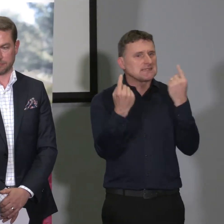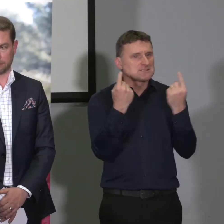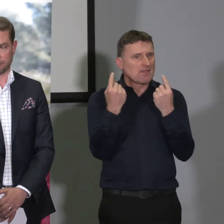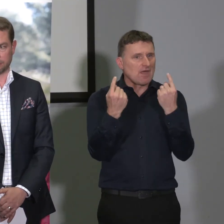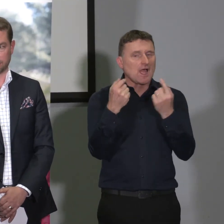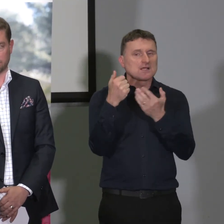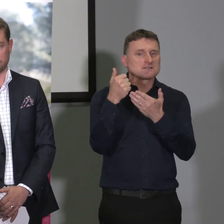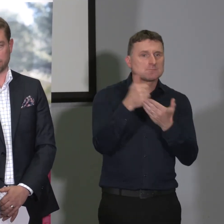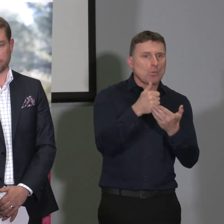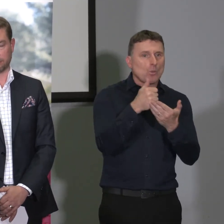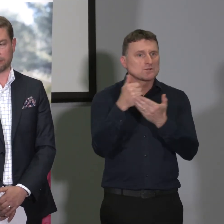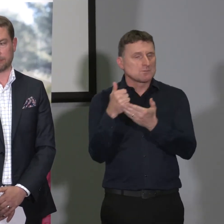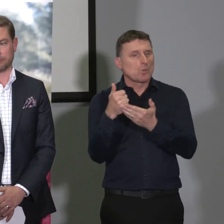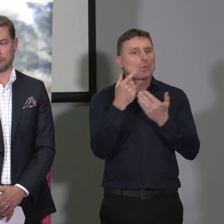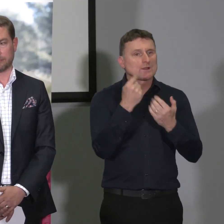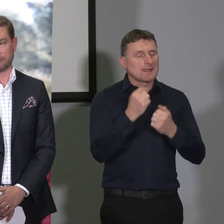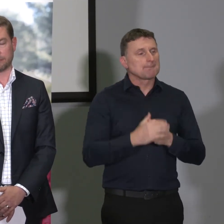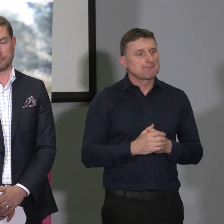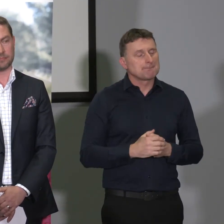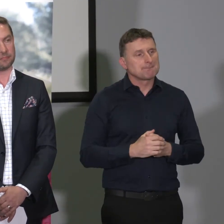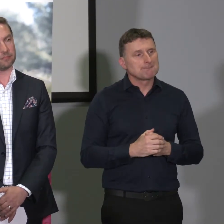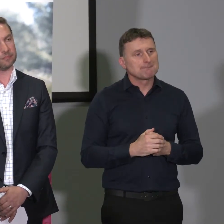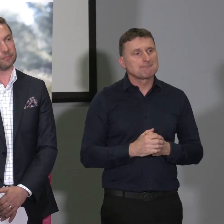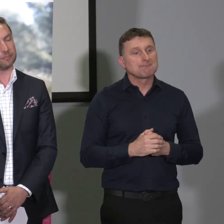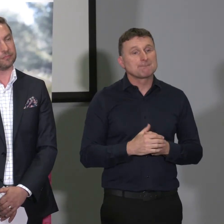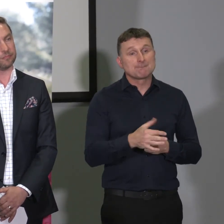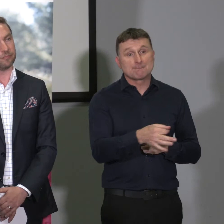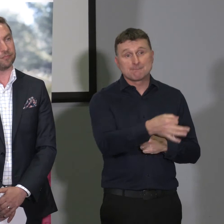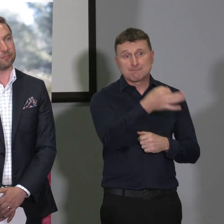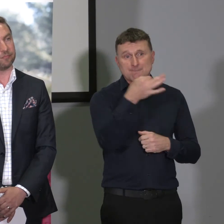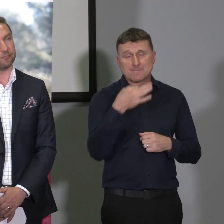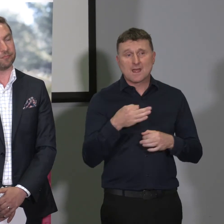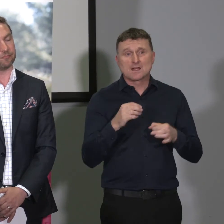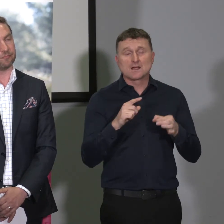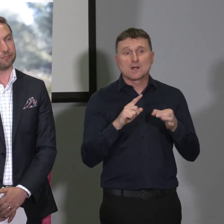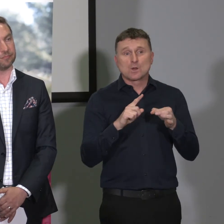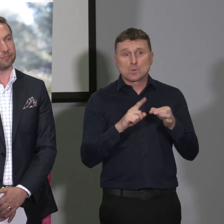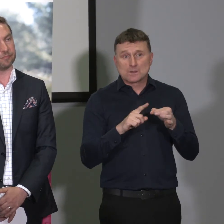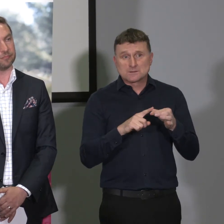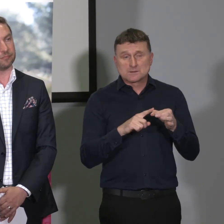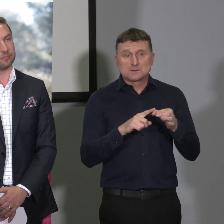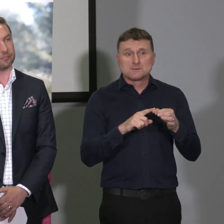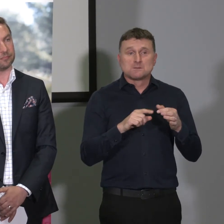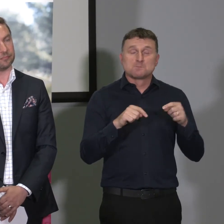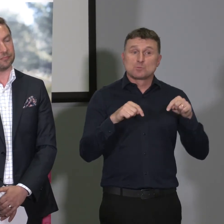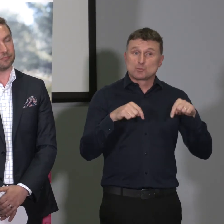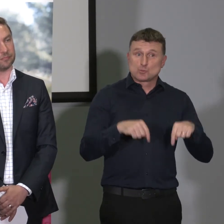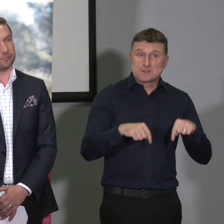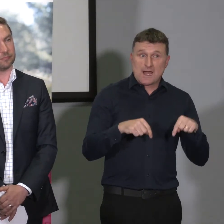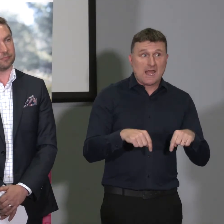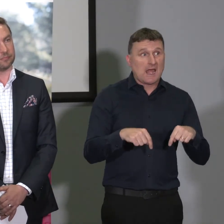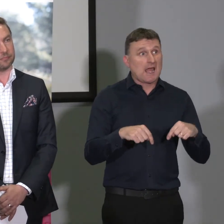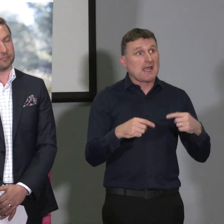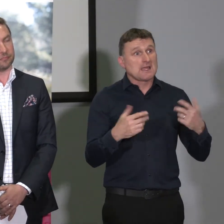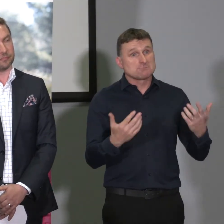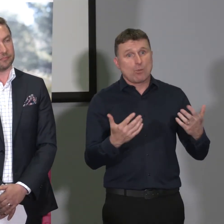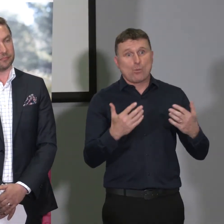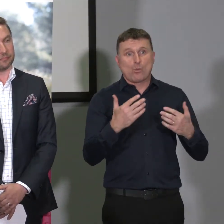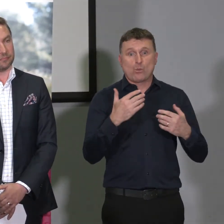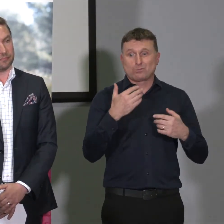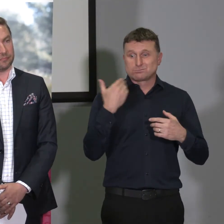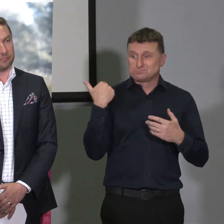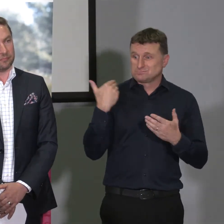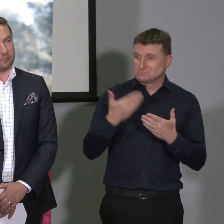district. Those conversations